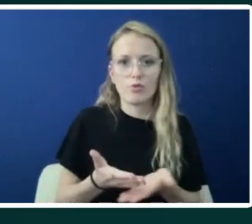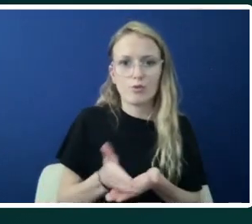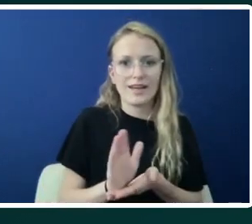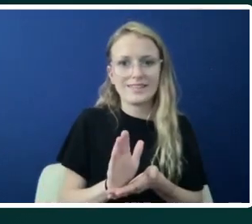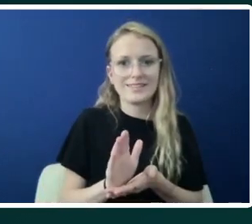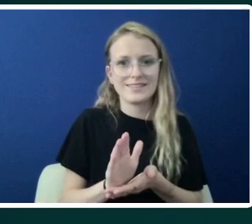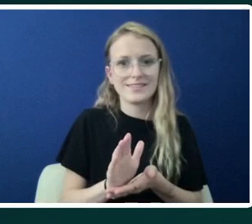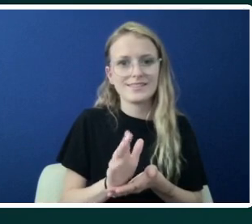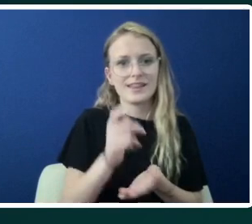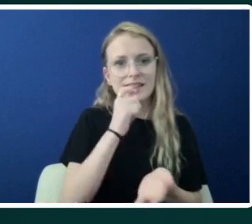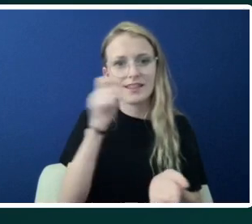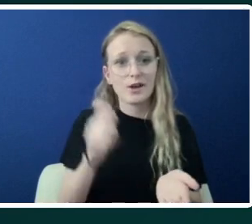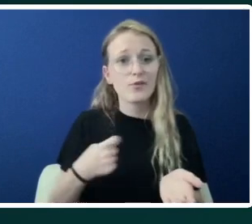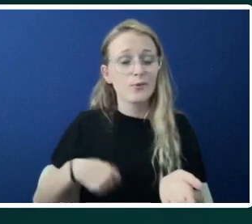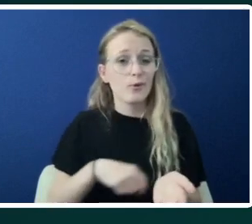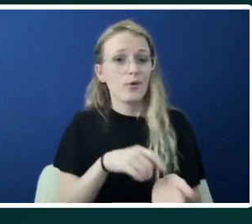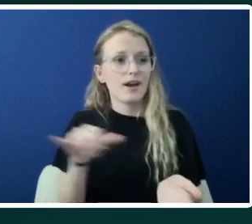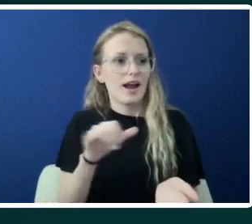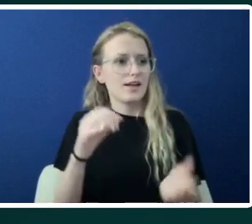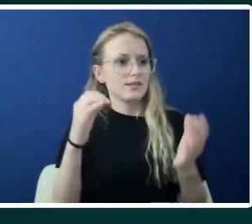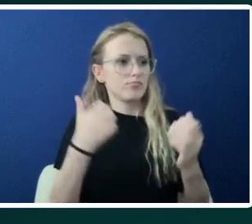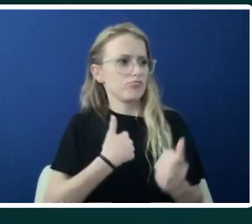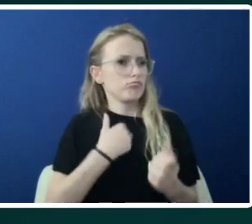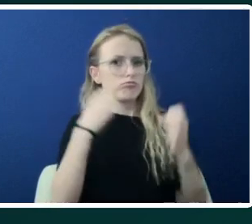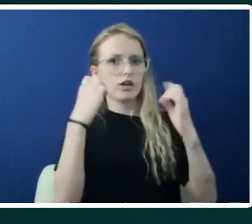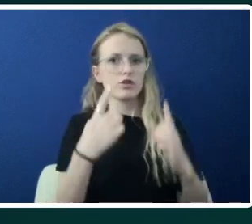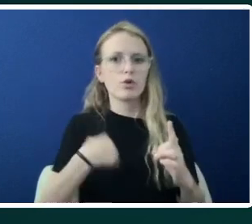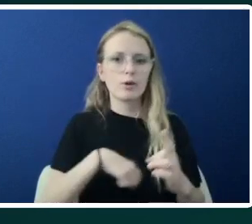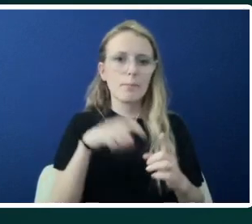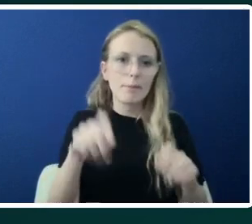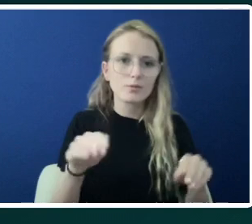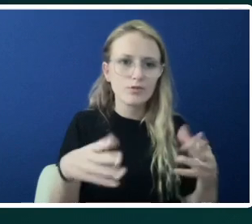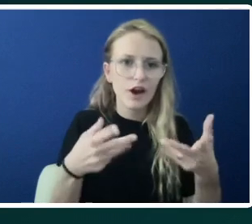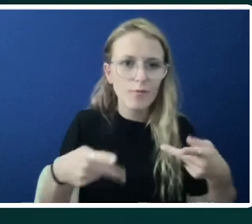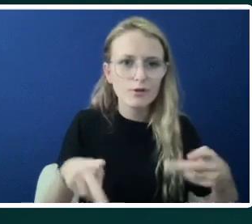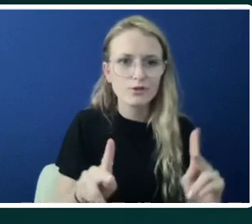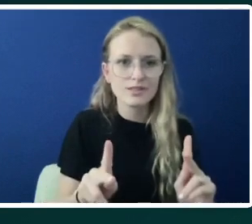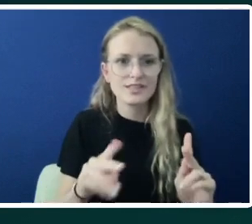we have the responsibility to providing opportunities where students can explore